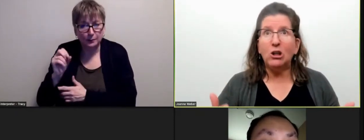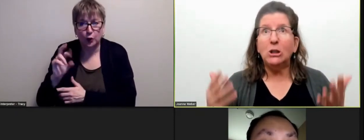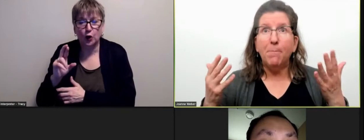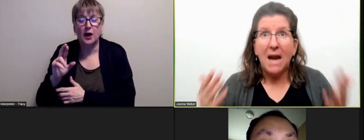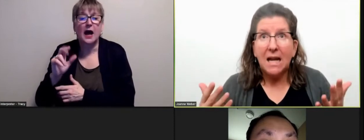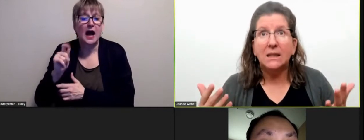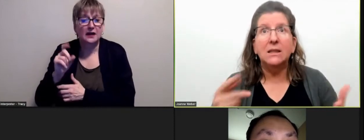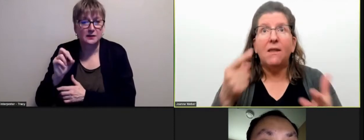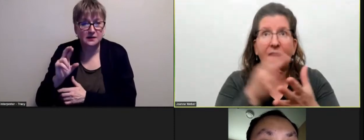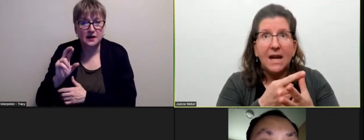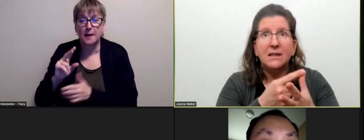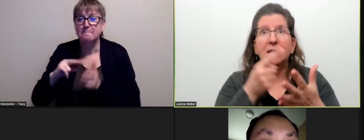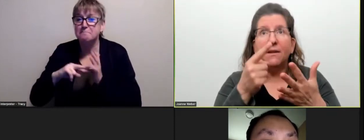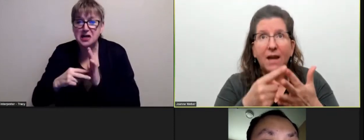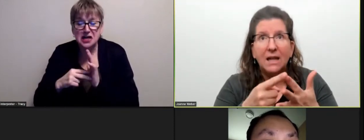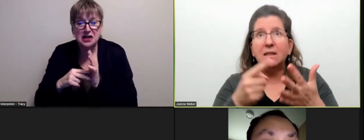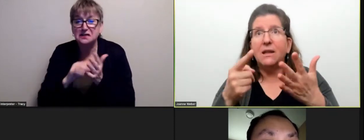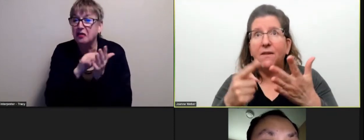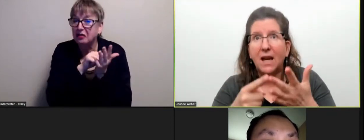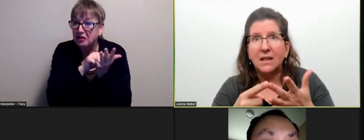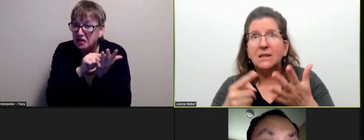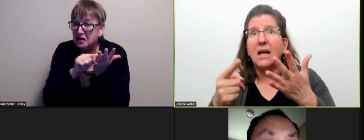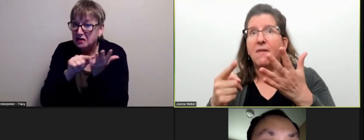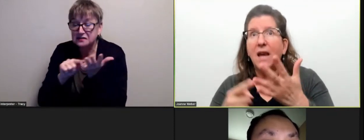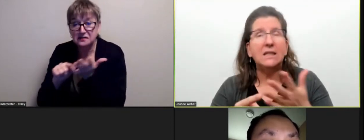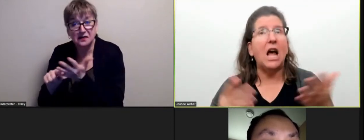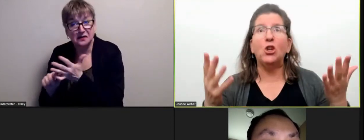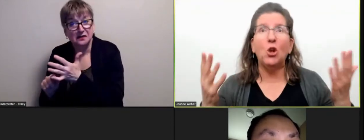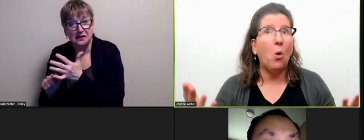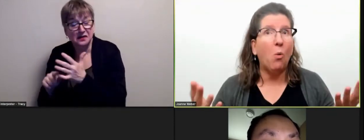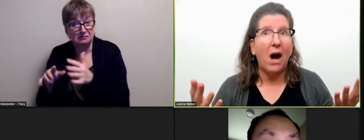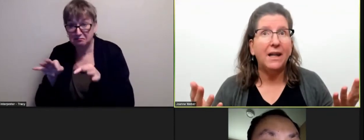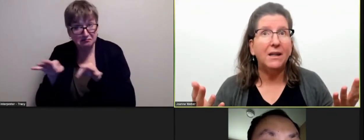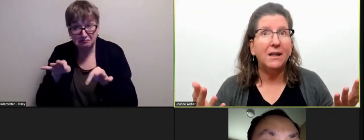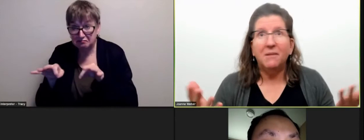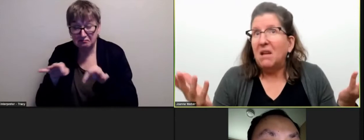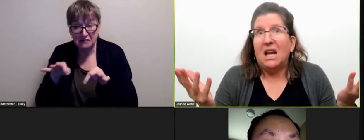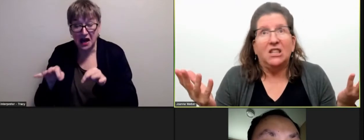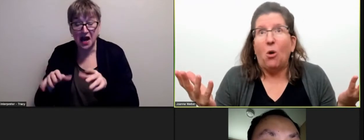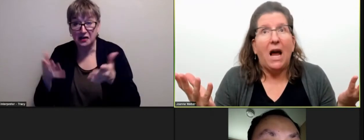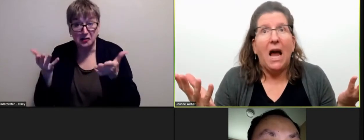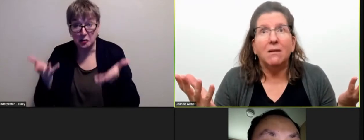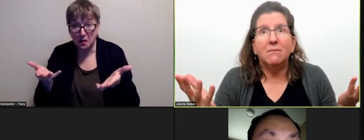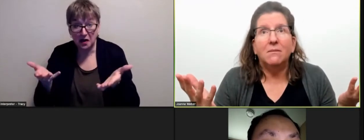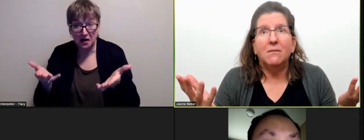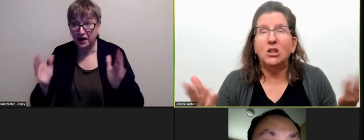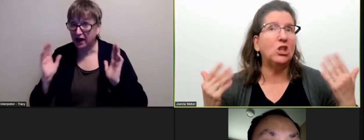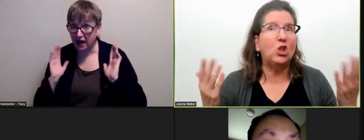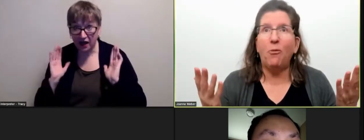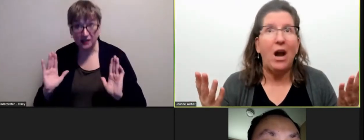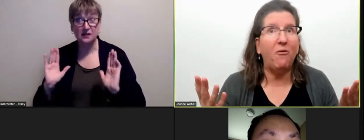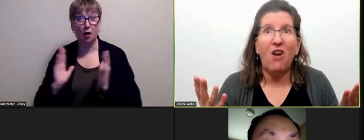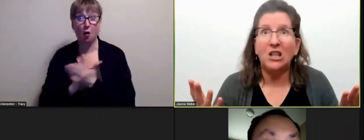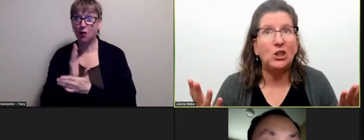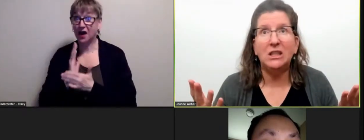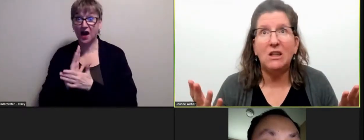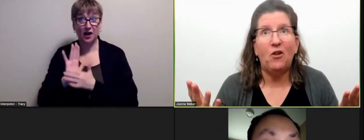and Asperger's means this, this, this and this. And you know what? It's okay! It's just your brain functions differently.'